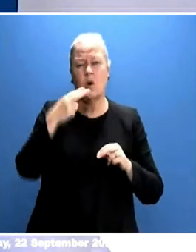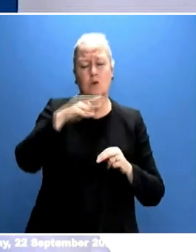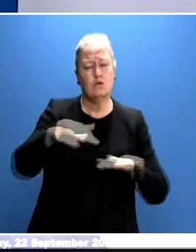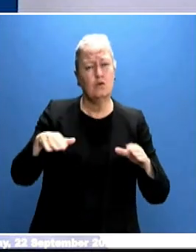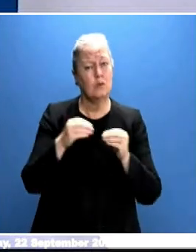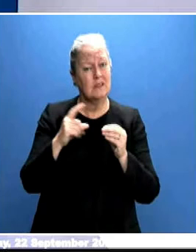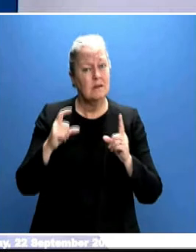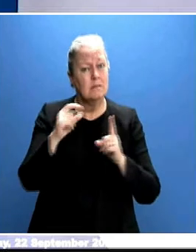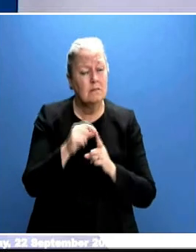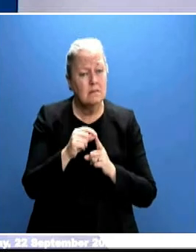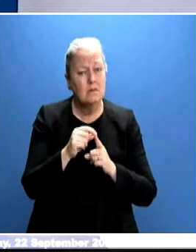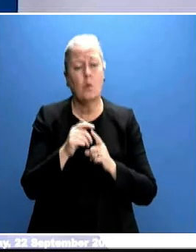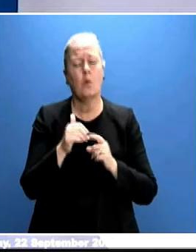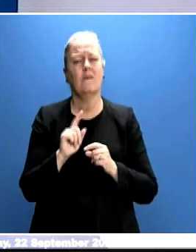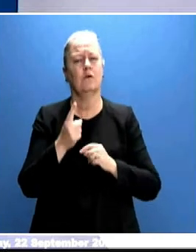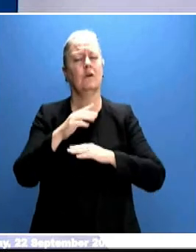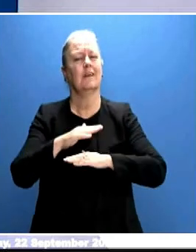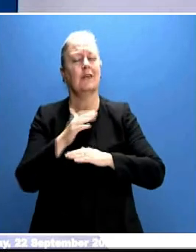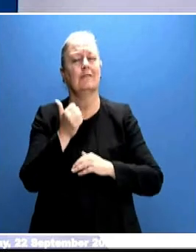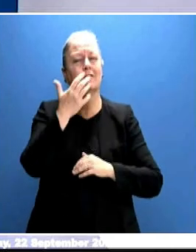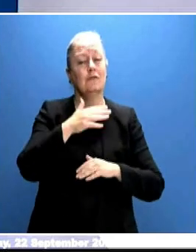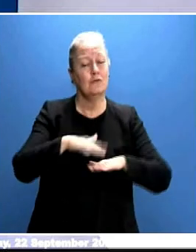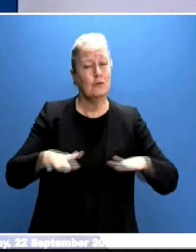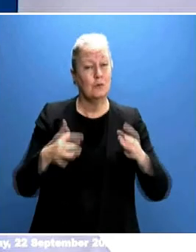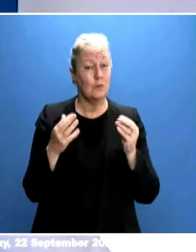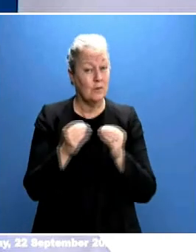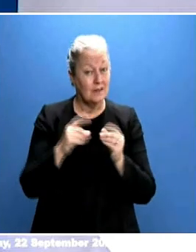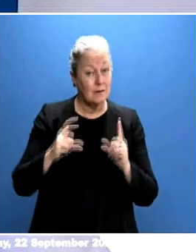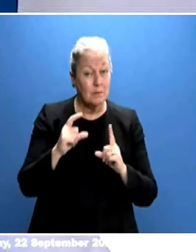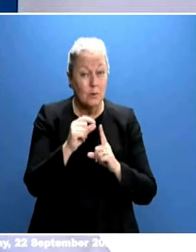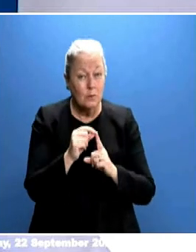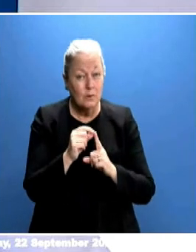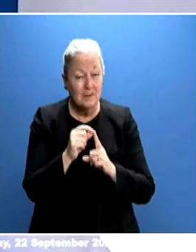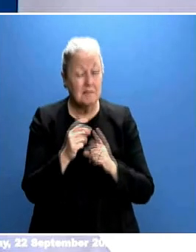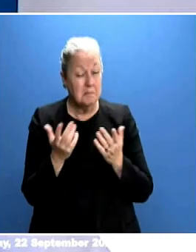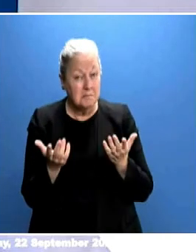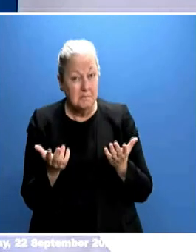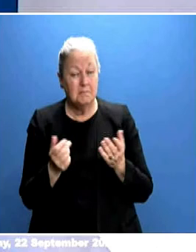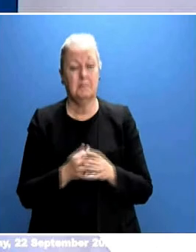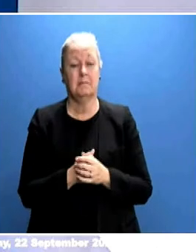or other First Nations children with cerebral palsy, as a way of seeing